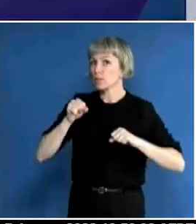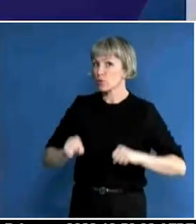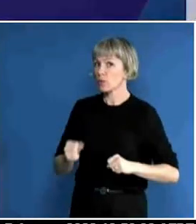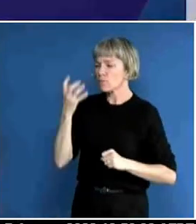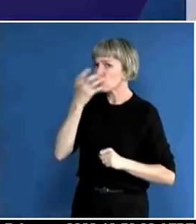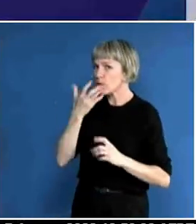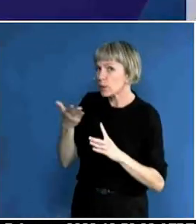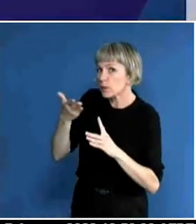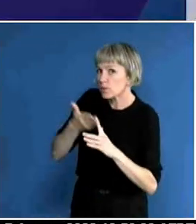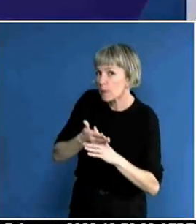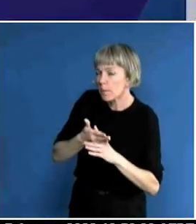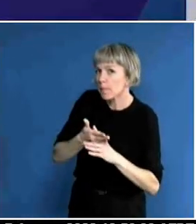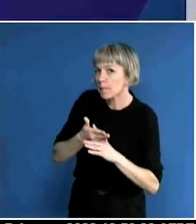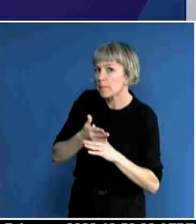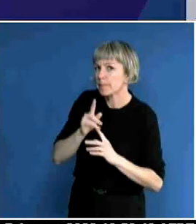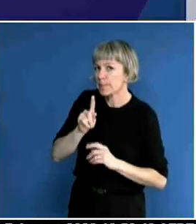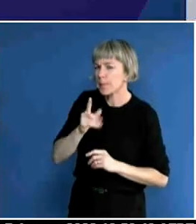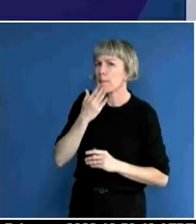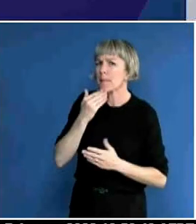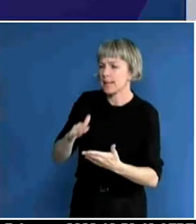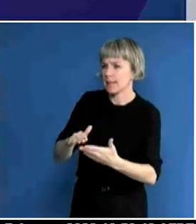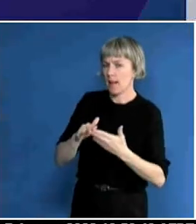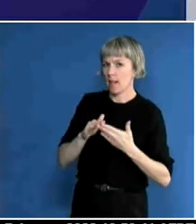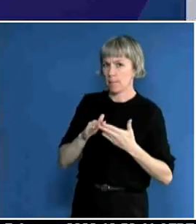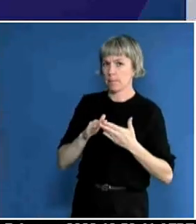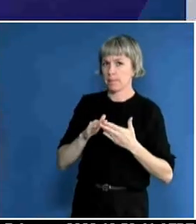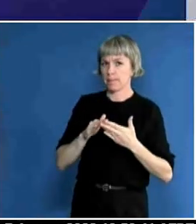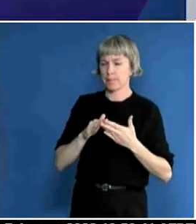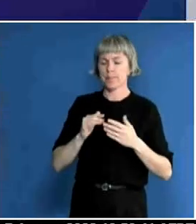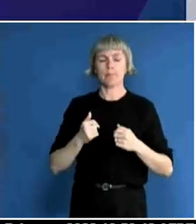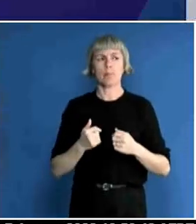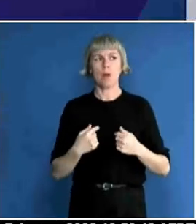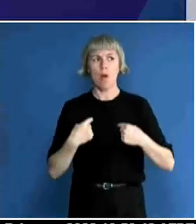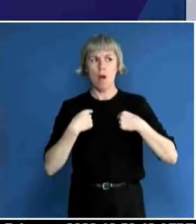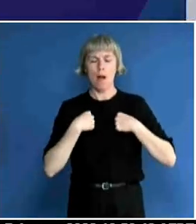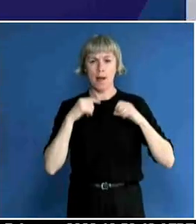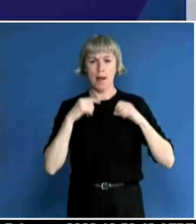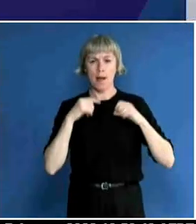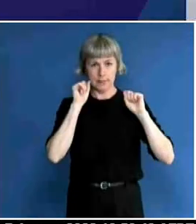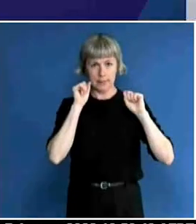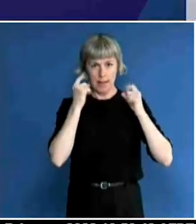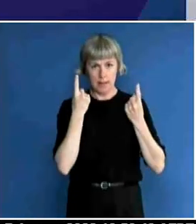As I understand it, there are two companies that have had the name Rehab Management.